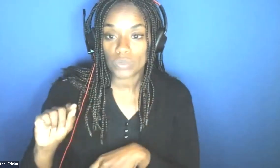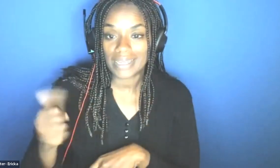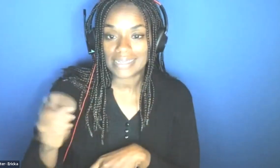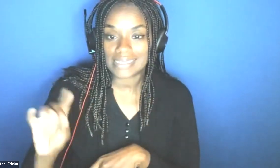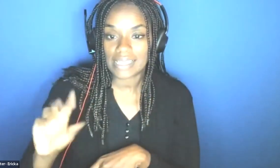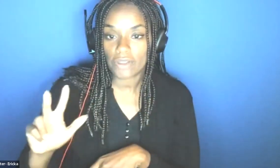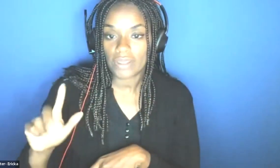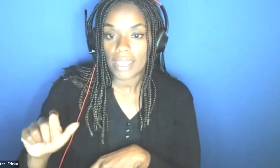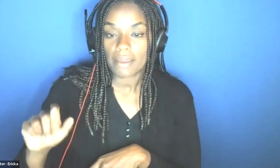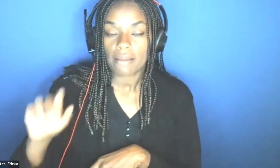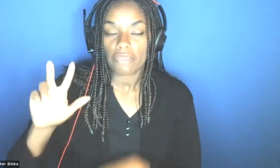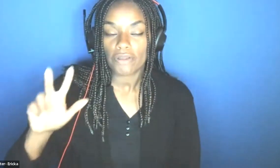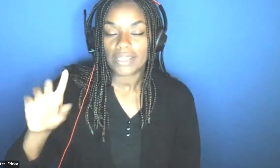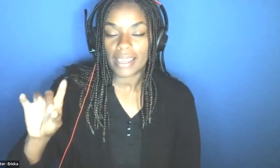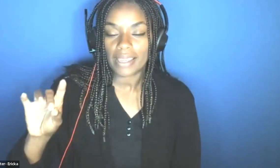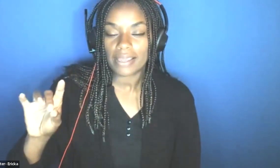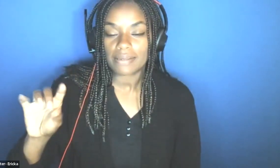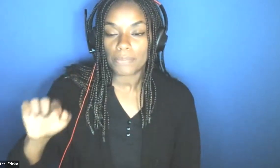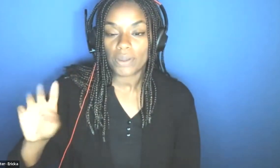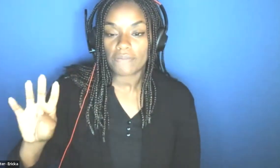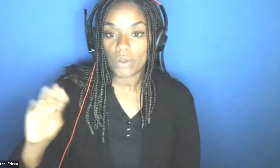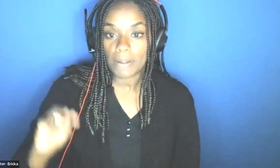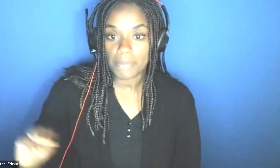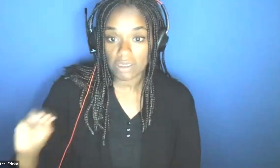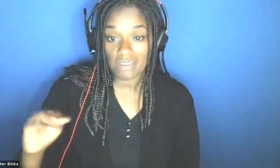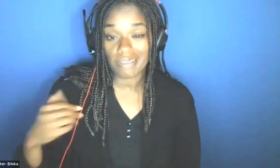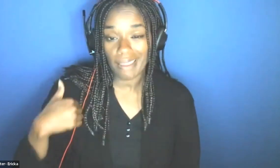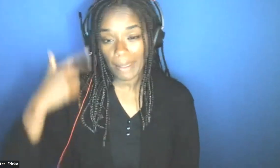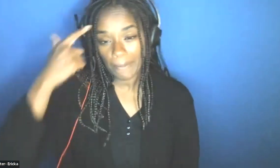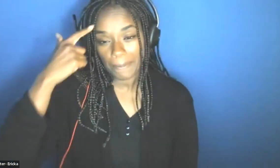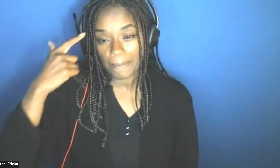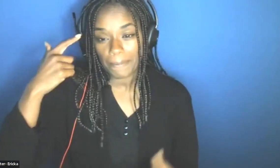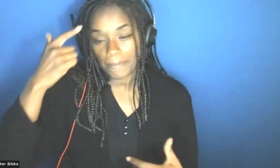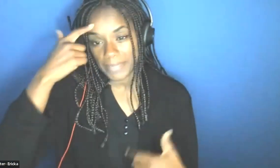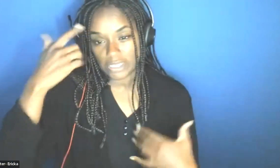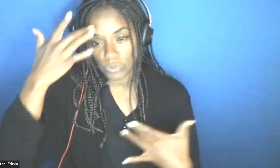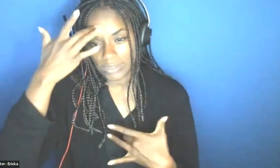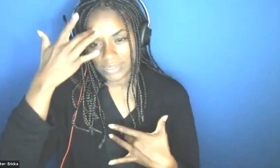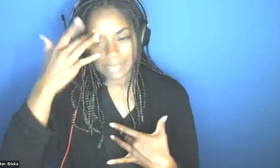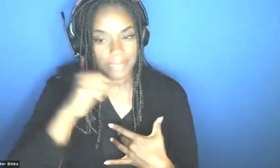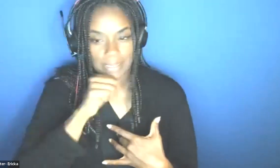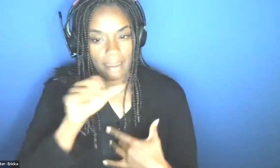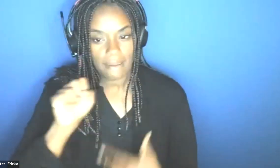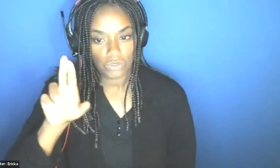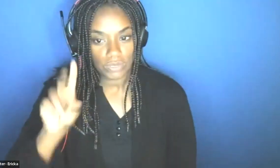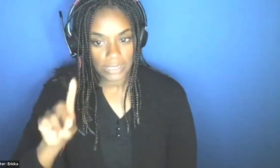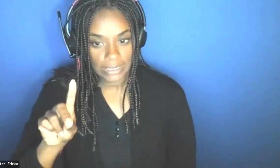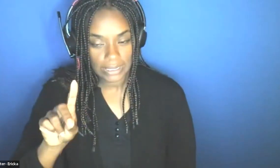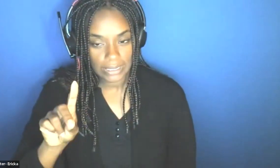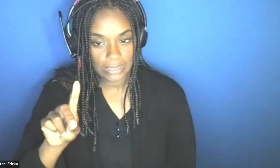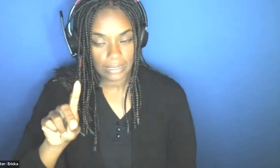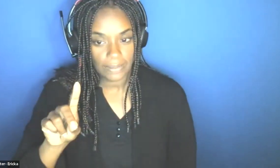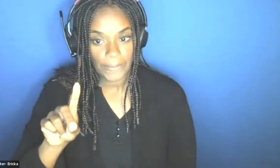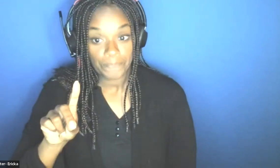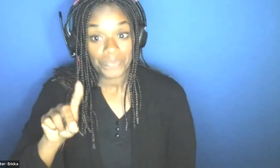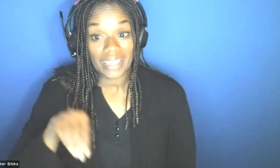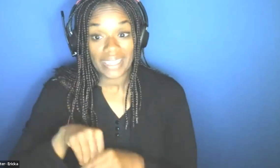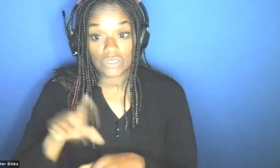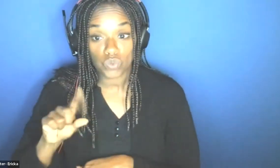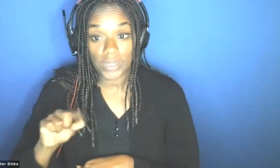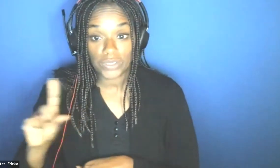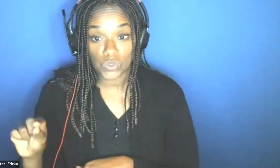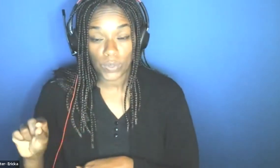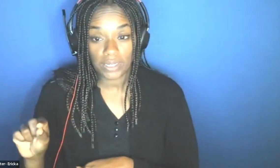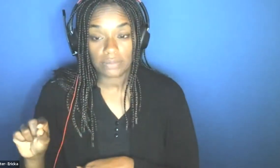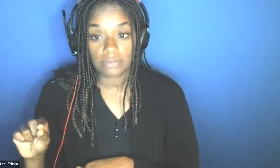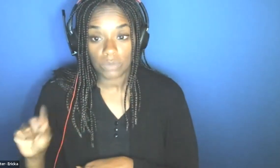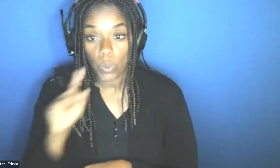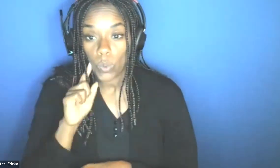in 2020, this has more than doubled to 20.9 million people.